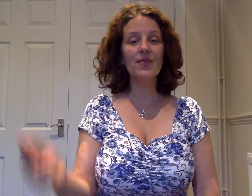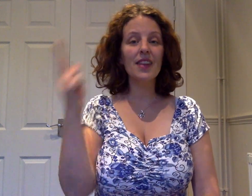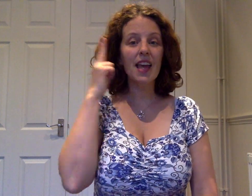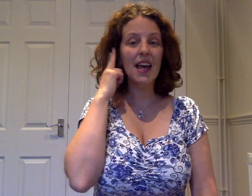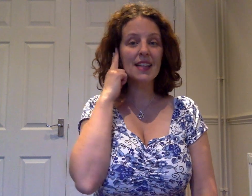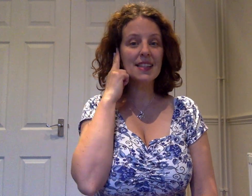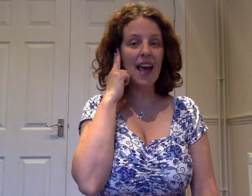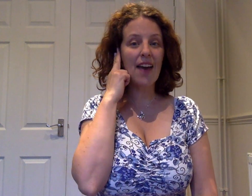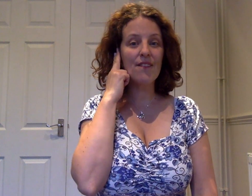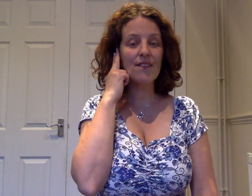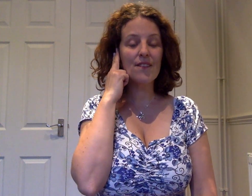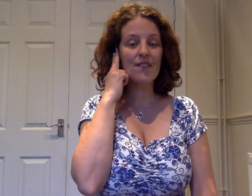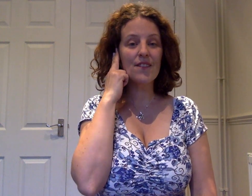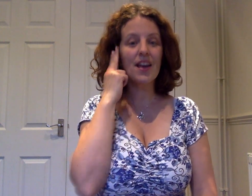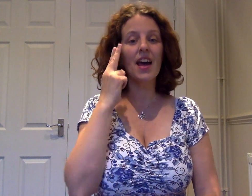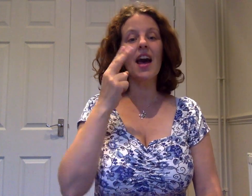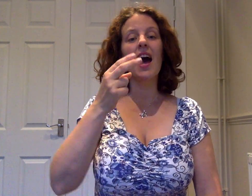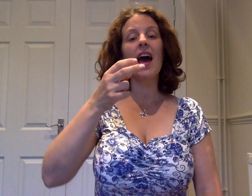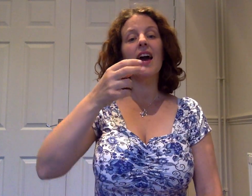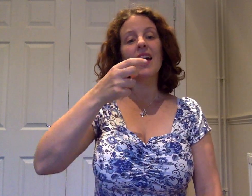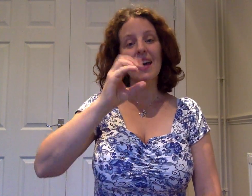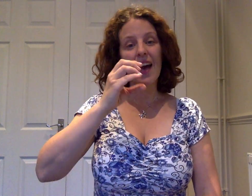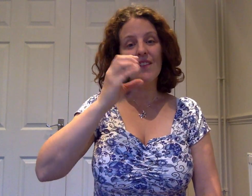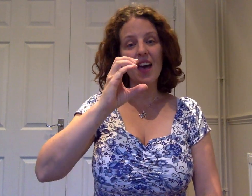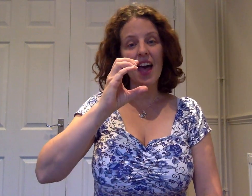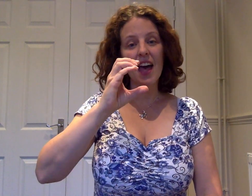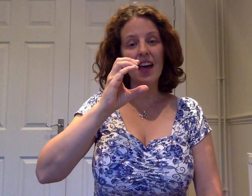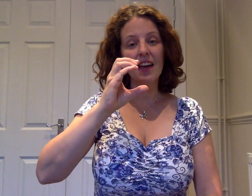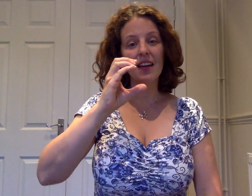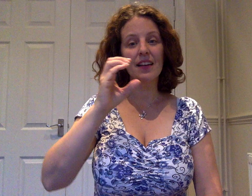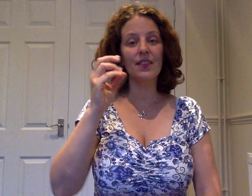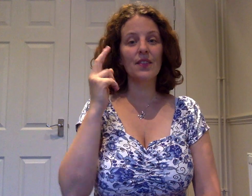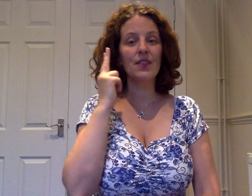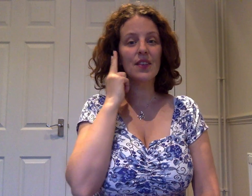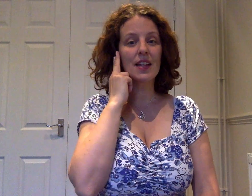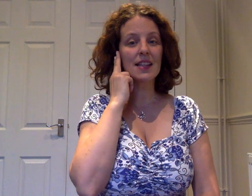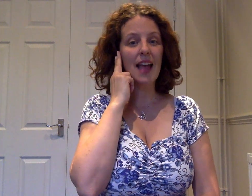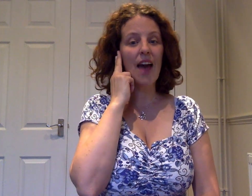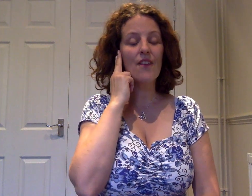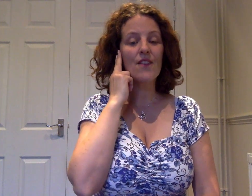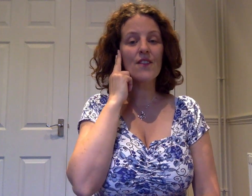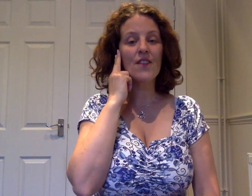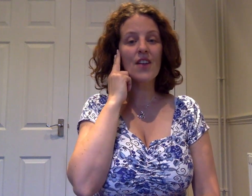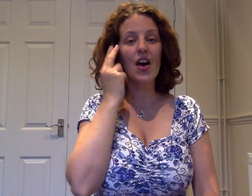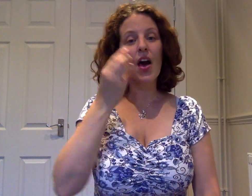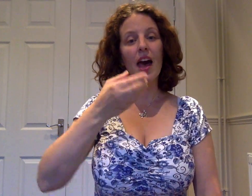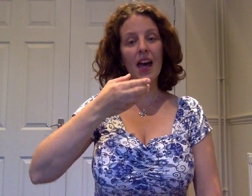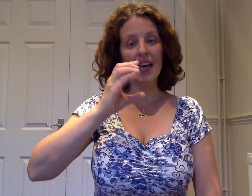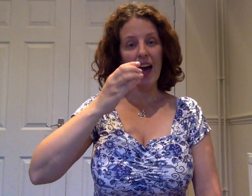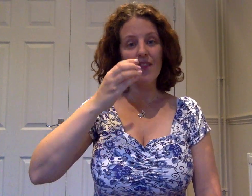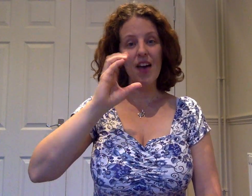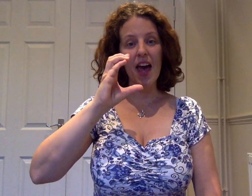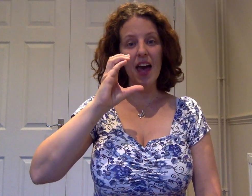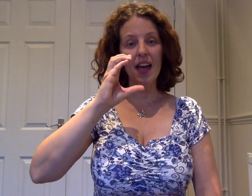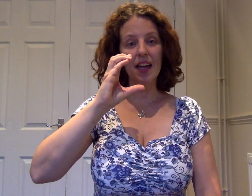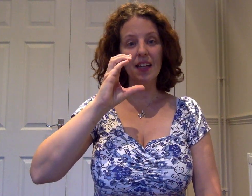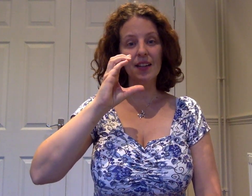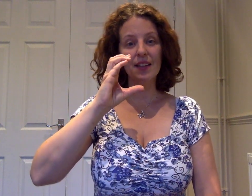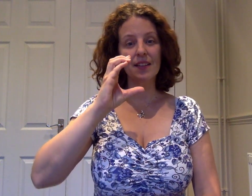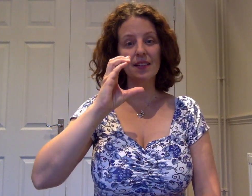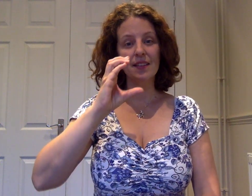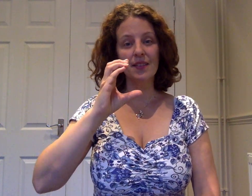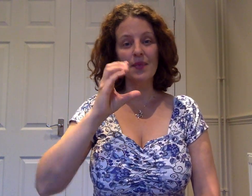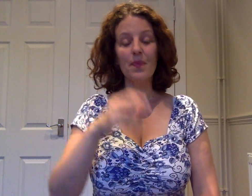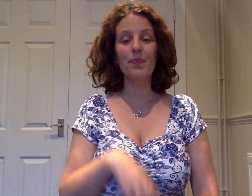Deaf Cafe